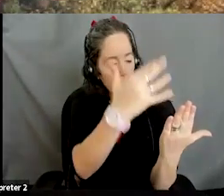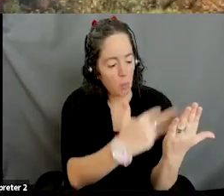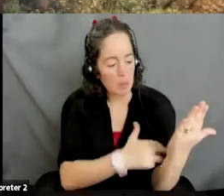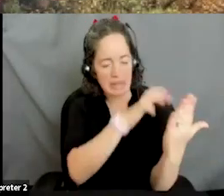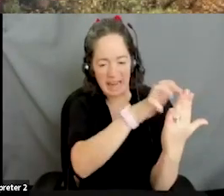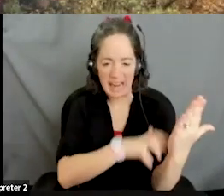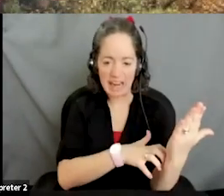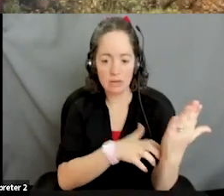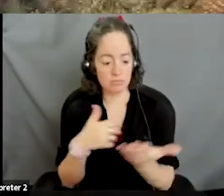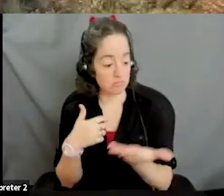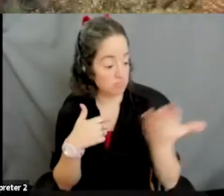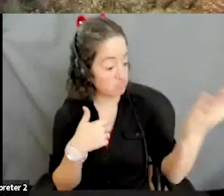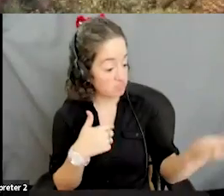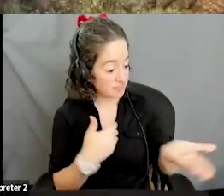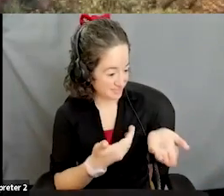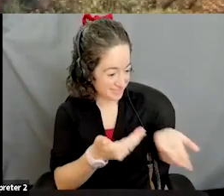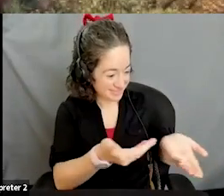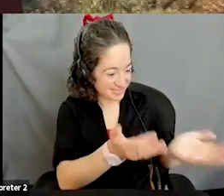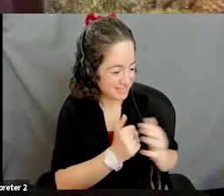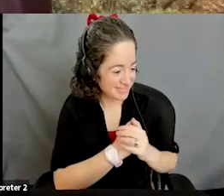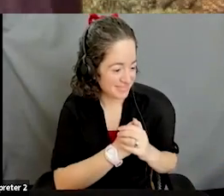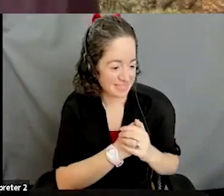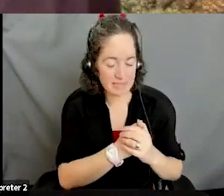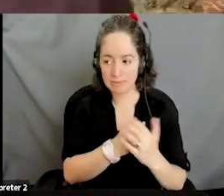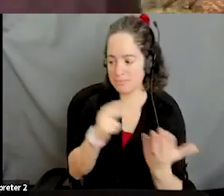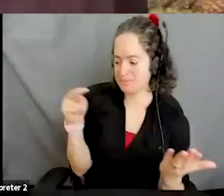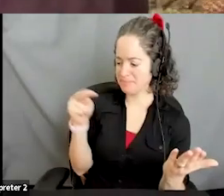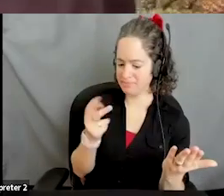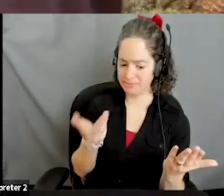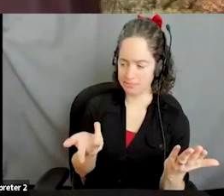It occurred to me at some point, that's where my brain finally made the connection